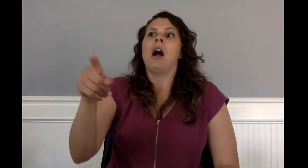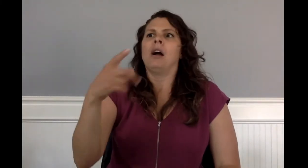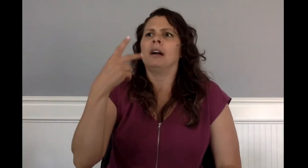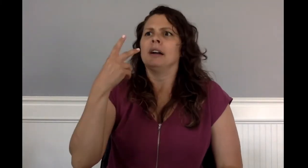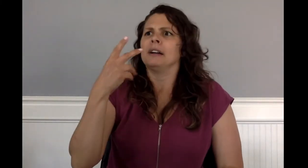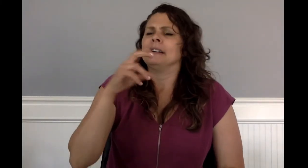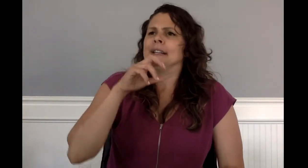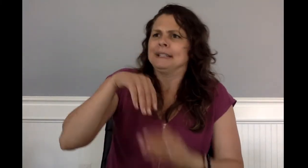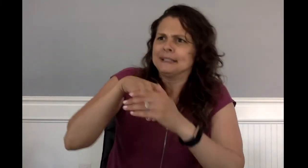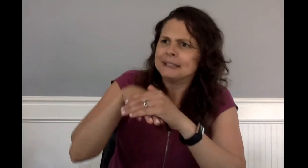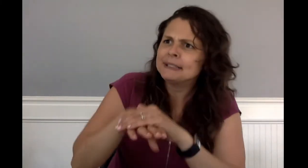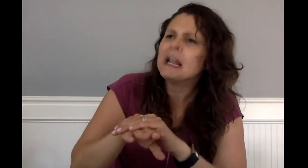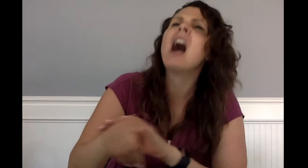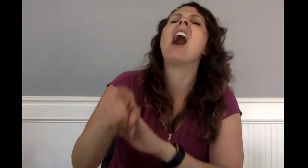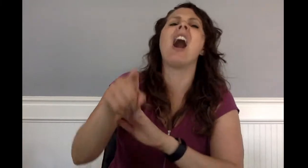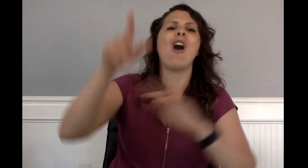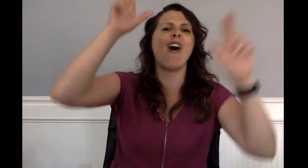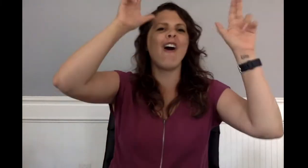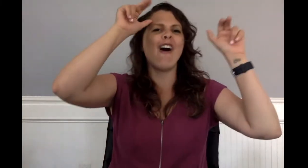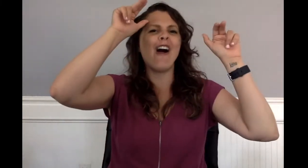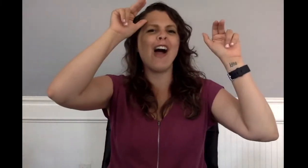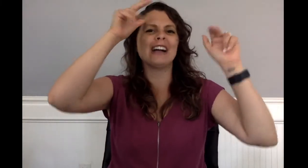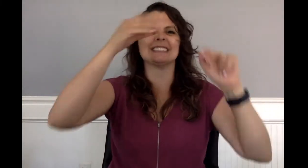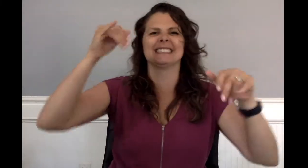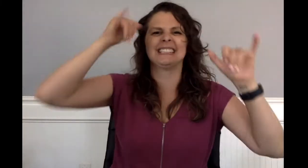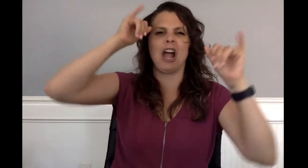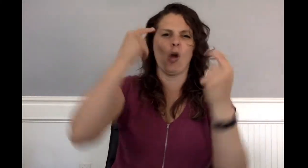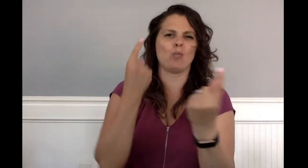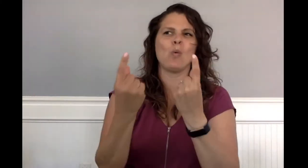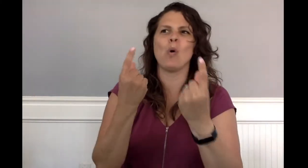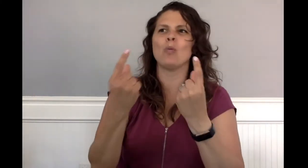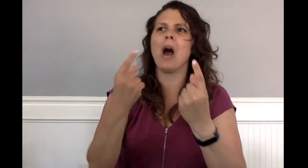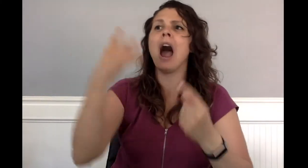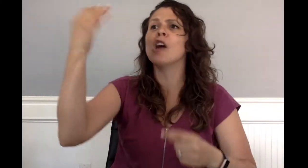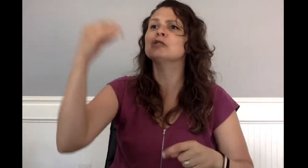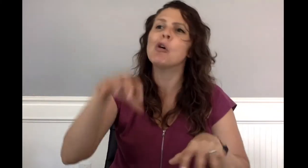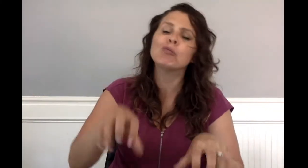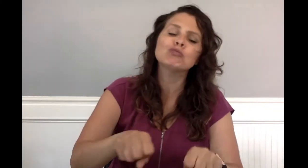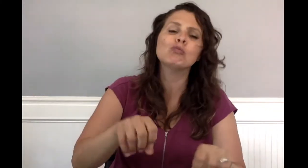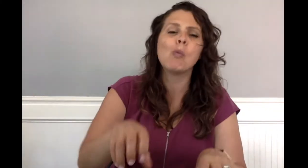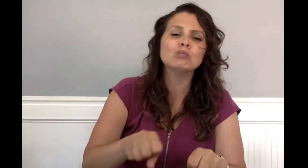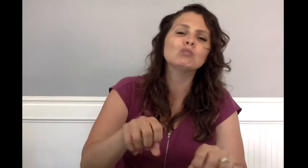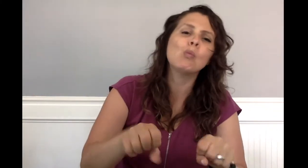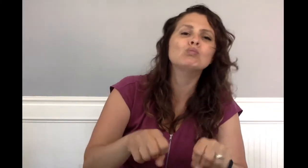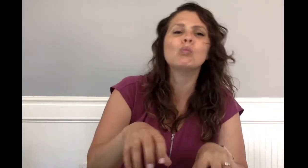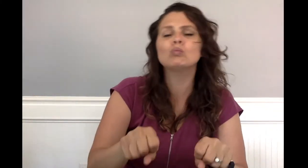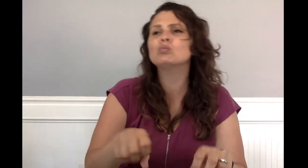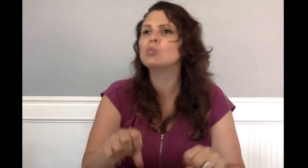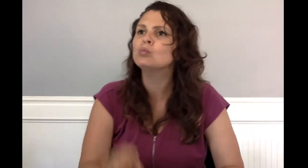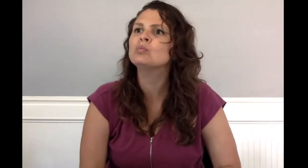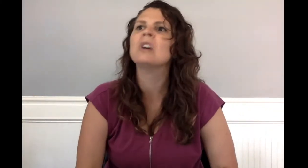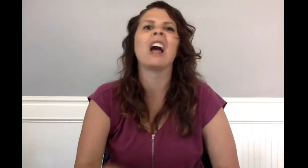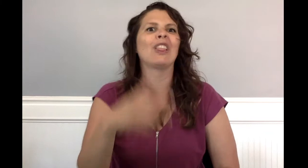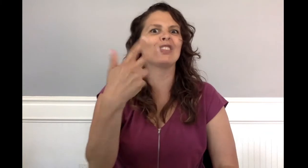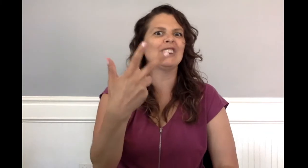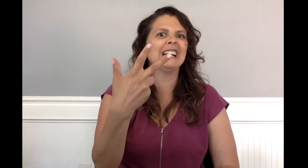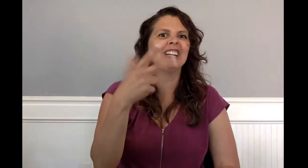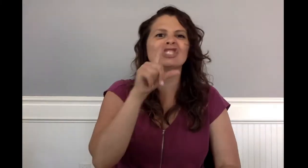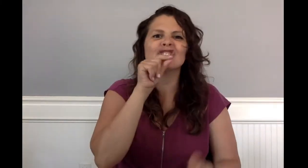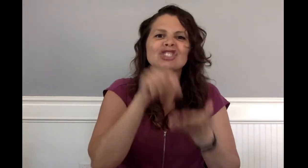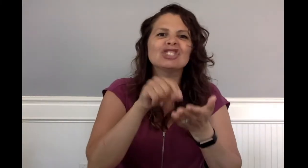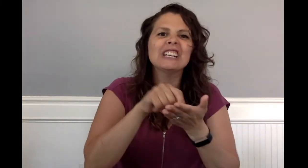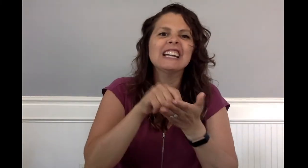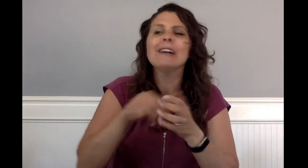A horse and a cow munched hay while three chickens wandered,